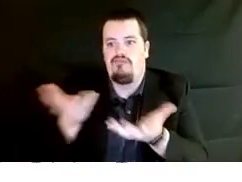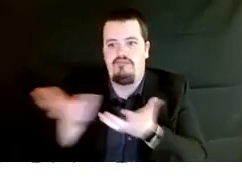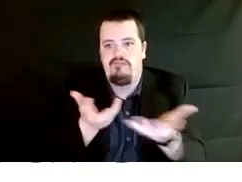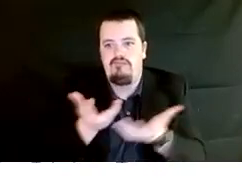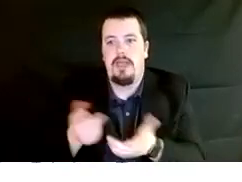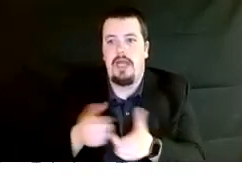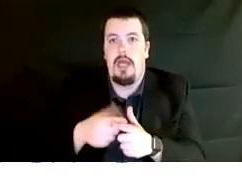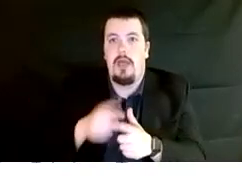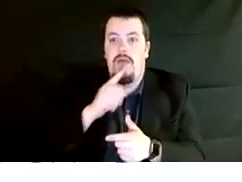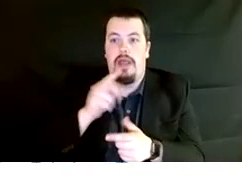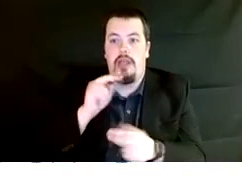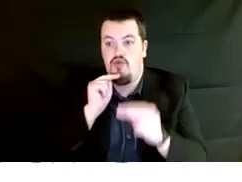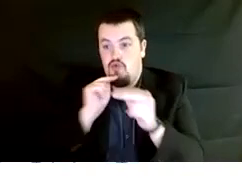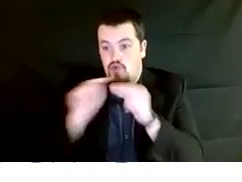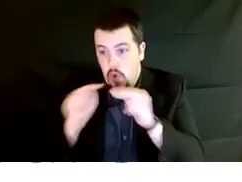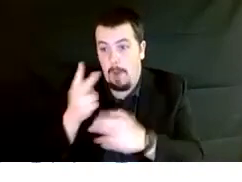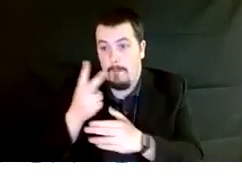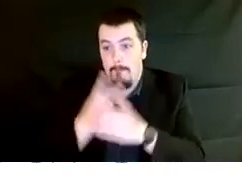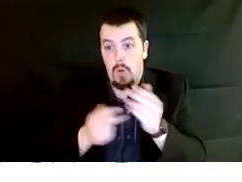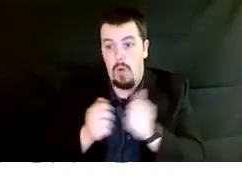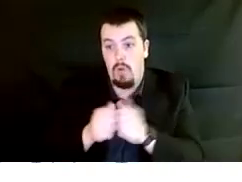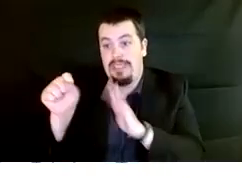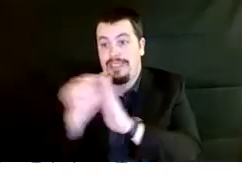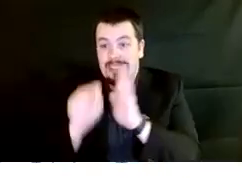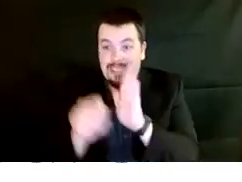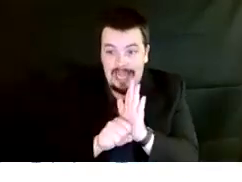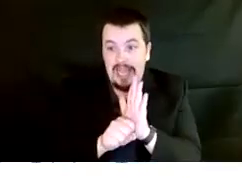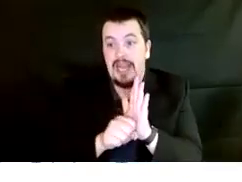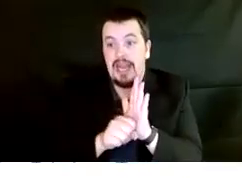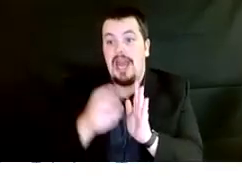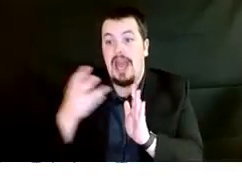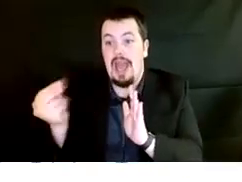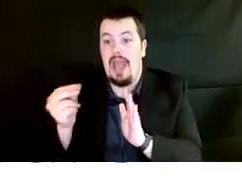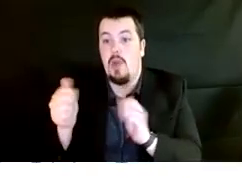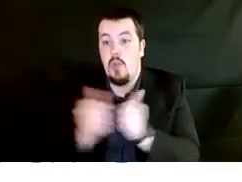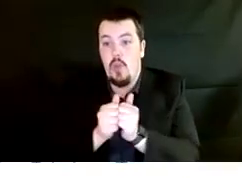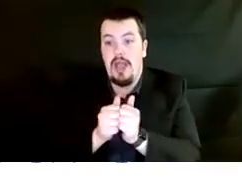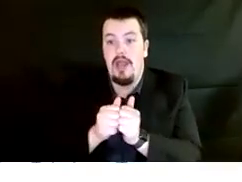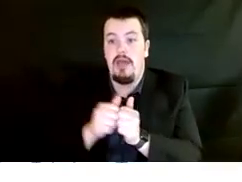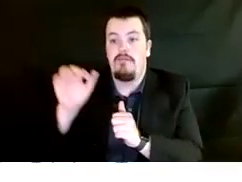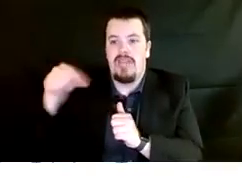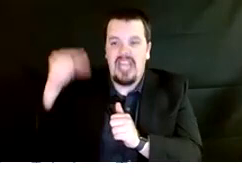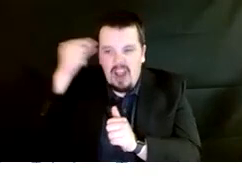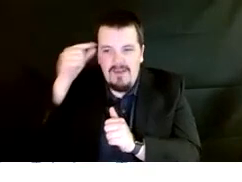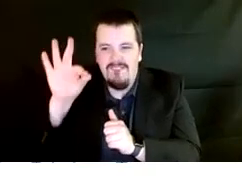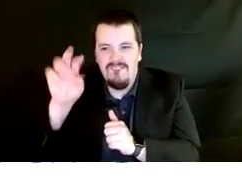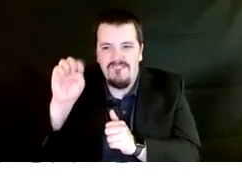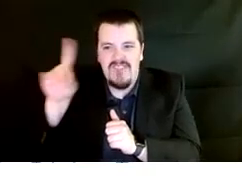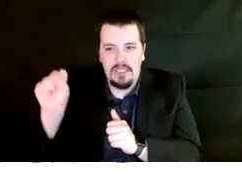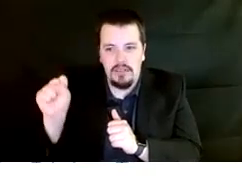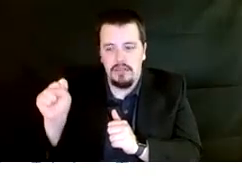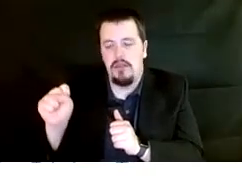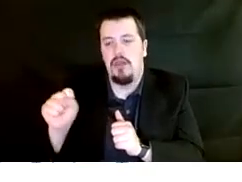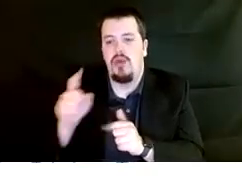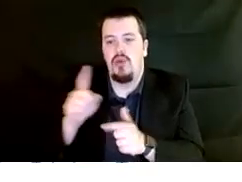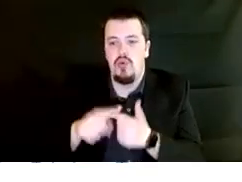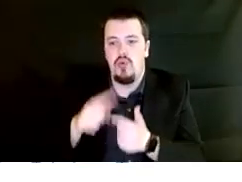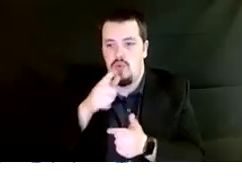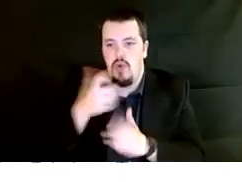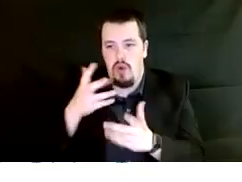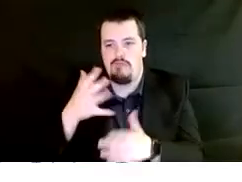to negotiate both with the state um and with the feds um to whom we had made the complaint